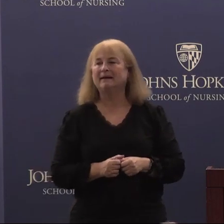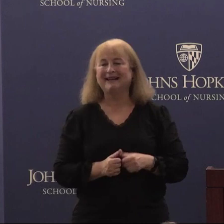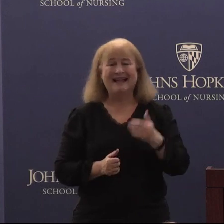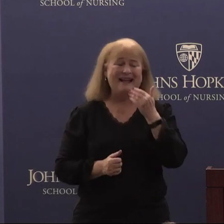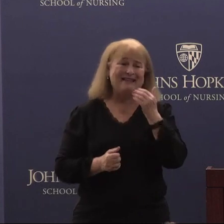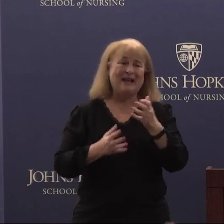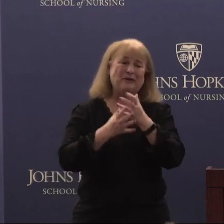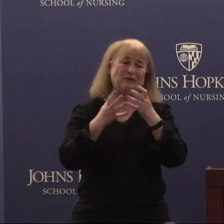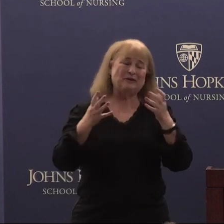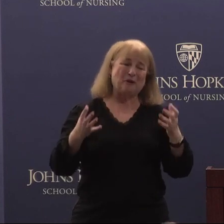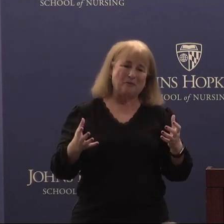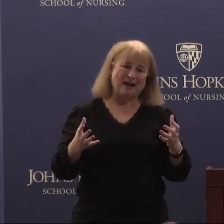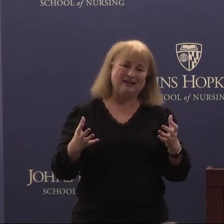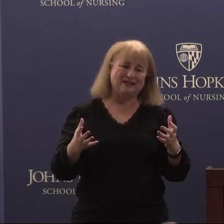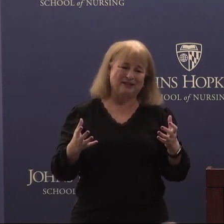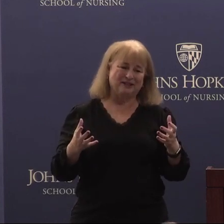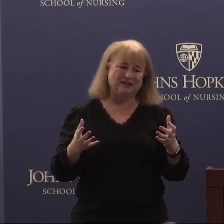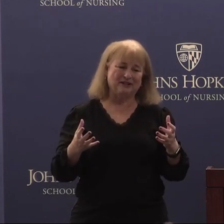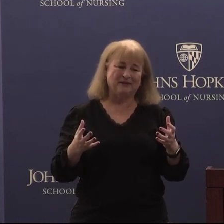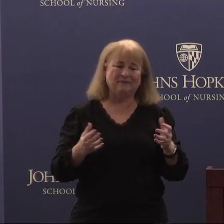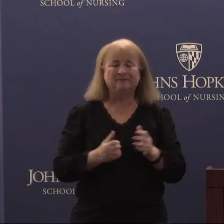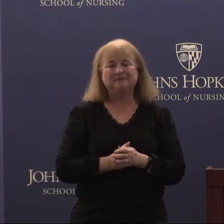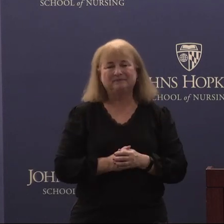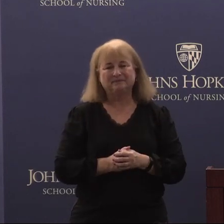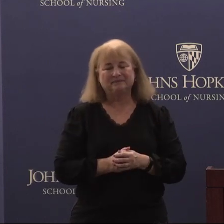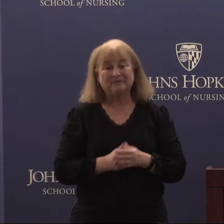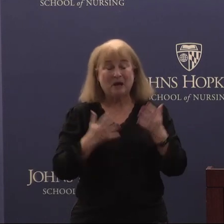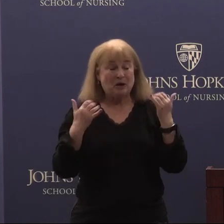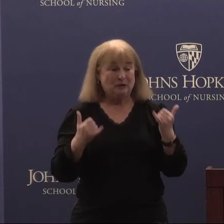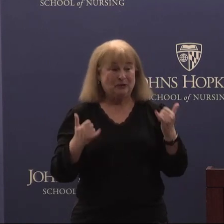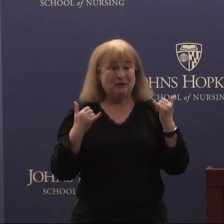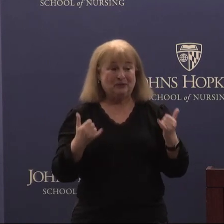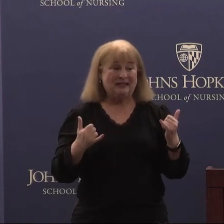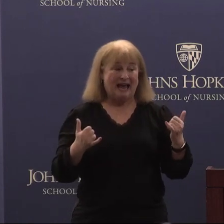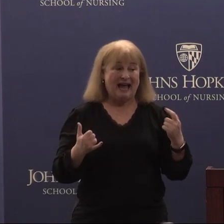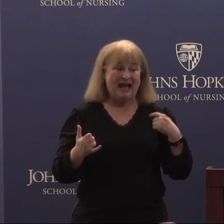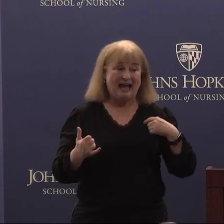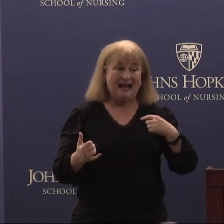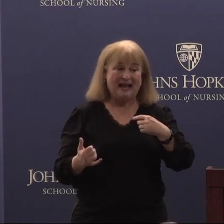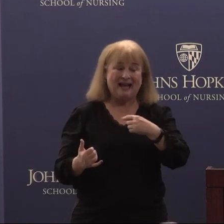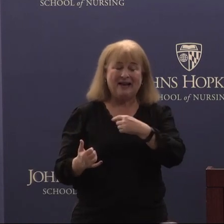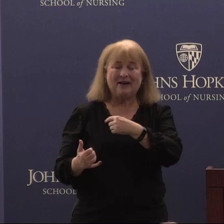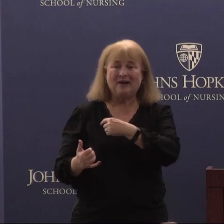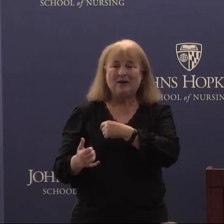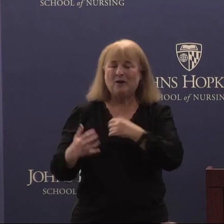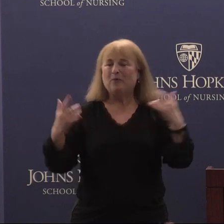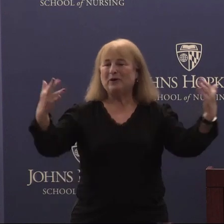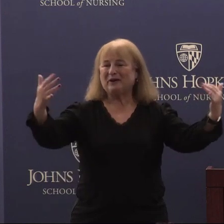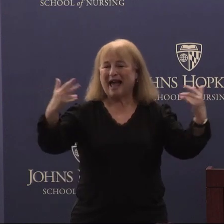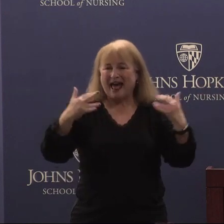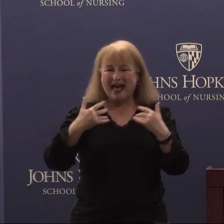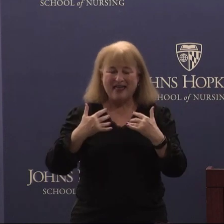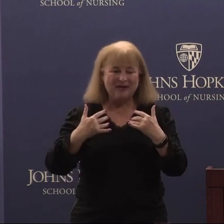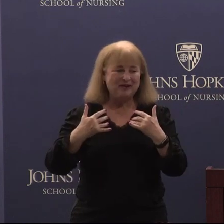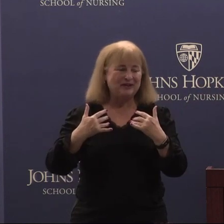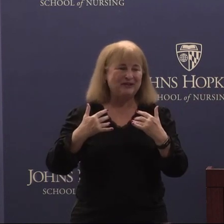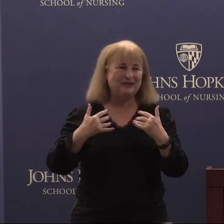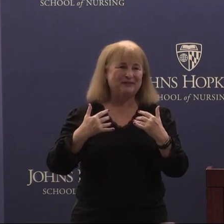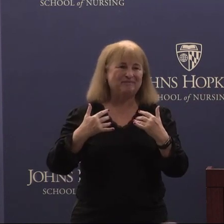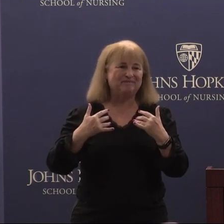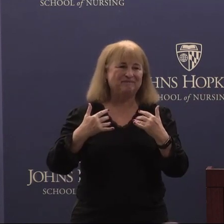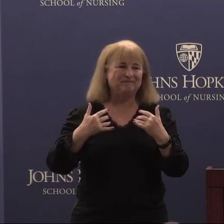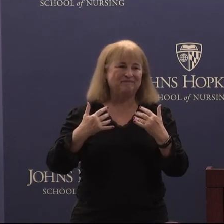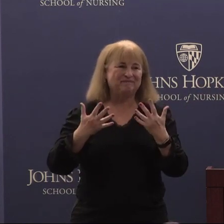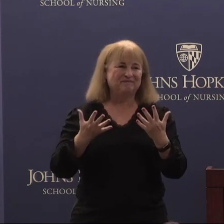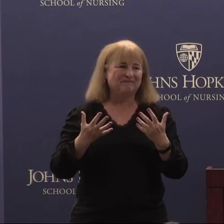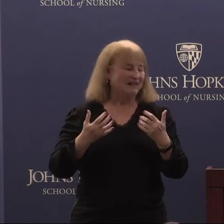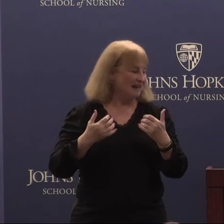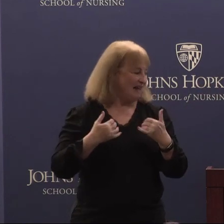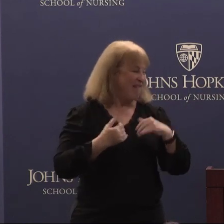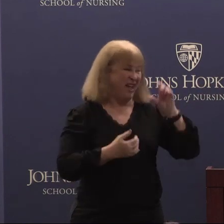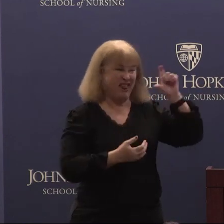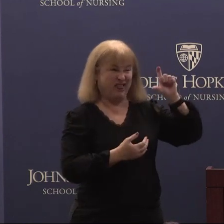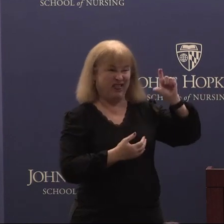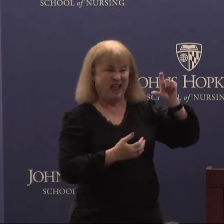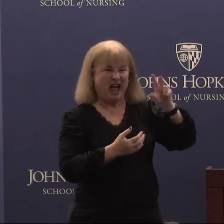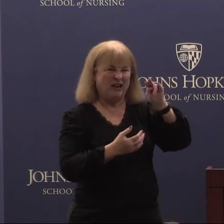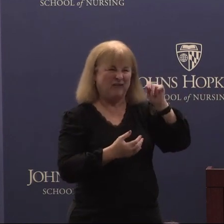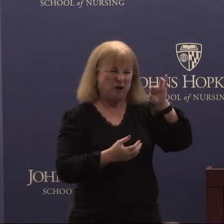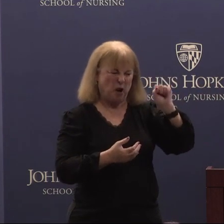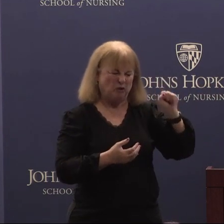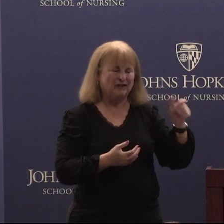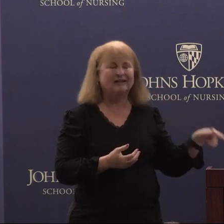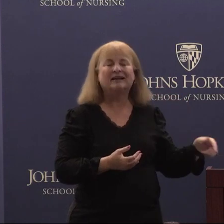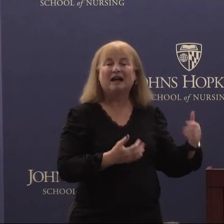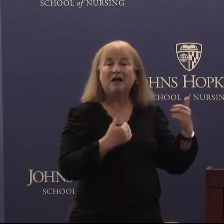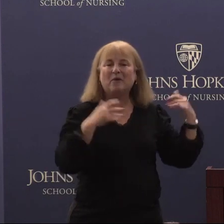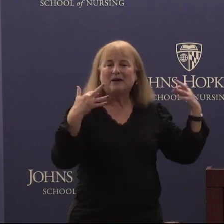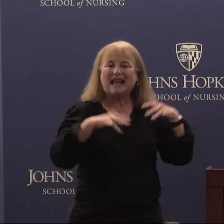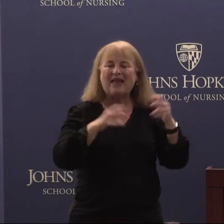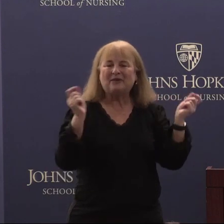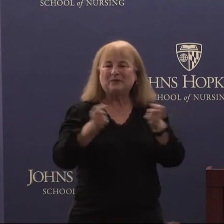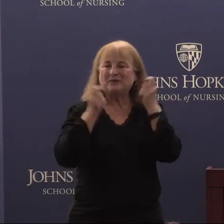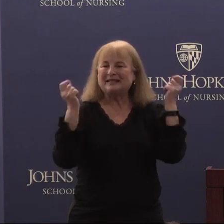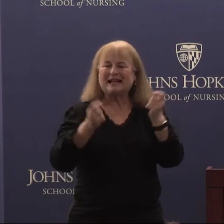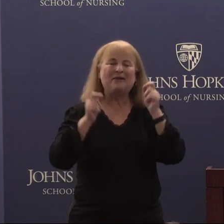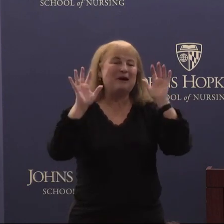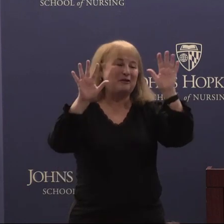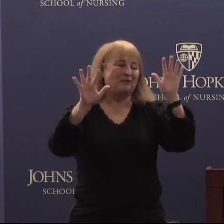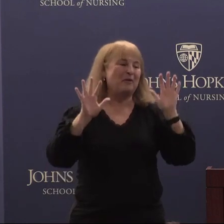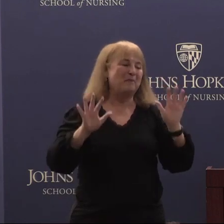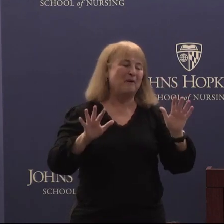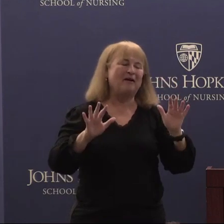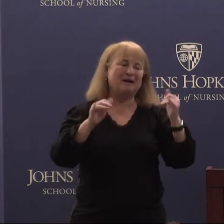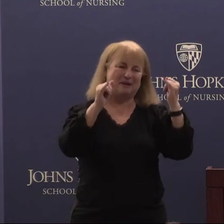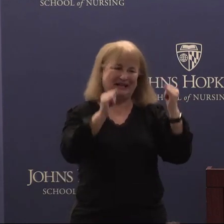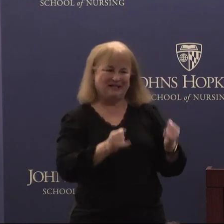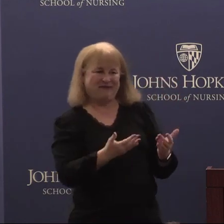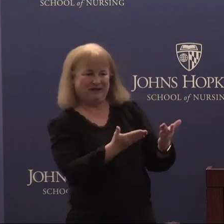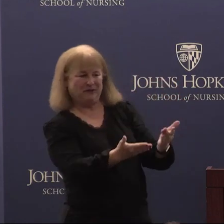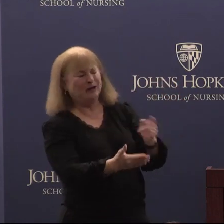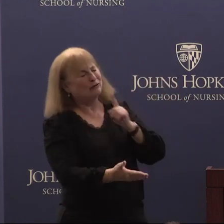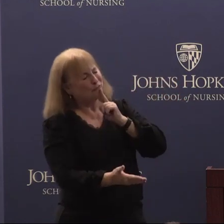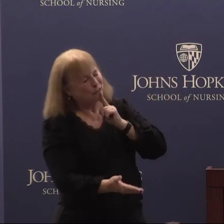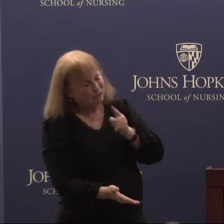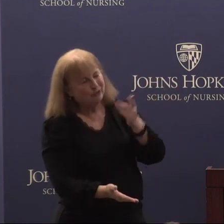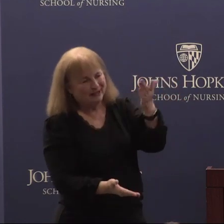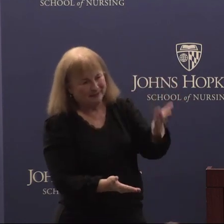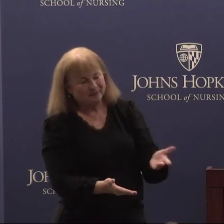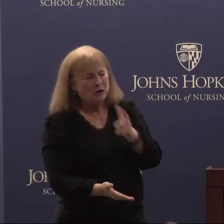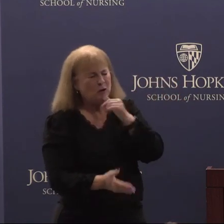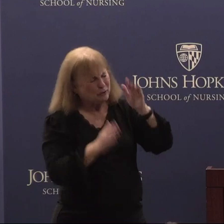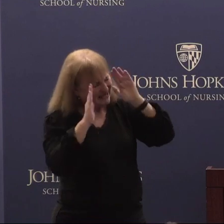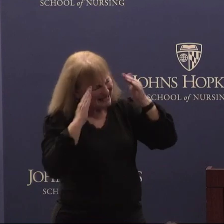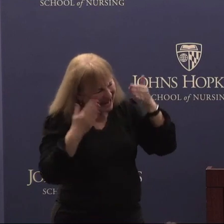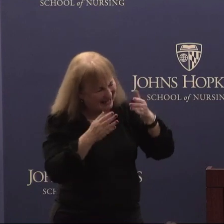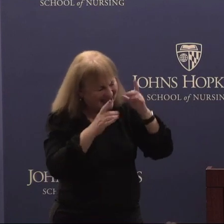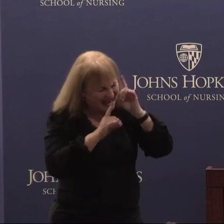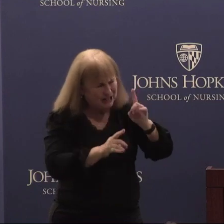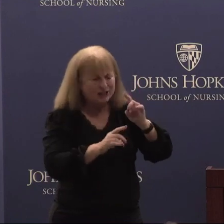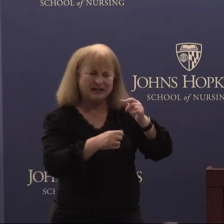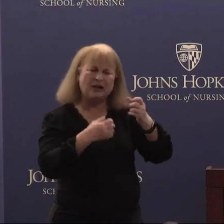so much. Today We Gather to celebrate a remarkable individual truly whose dedication compassion